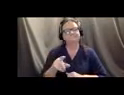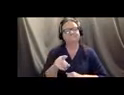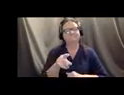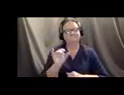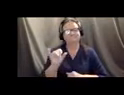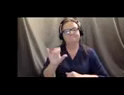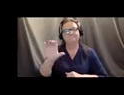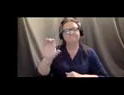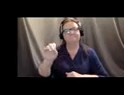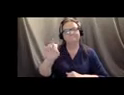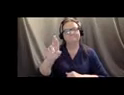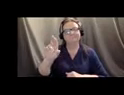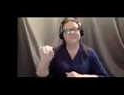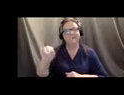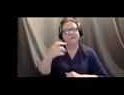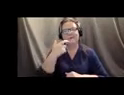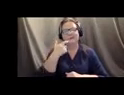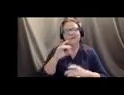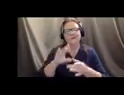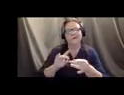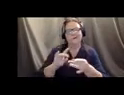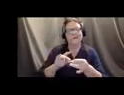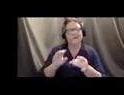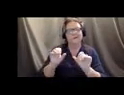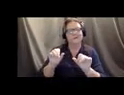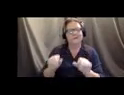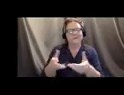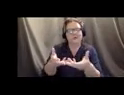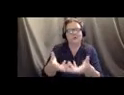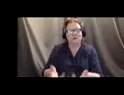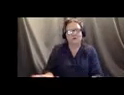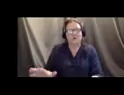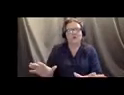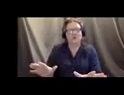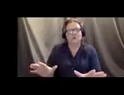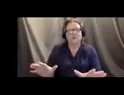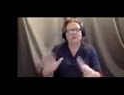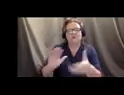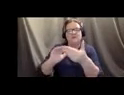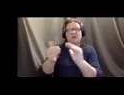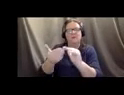And Corey is saying that we could lose creating opportunity without the collaboration.